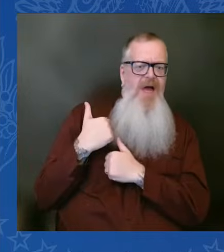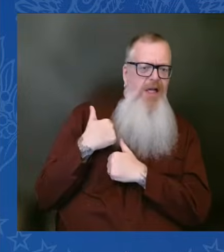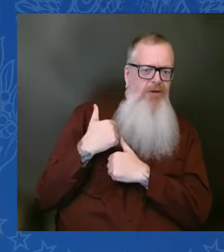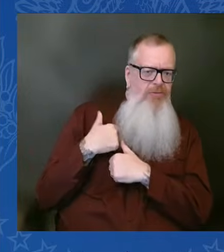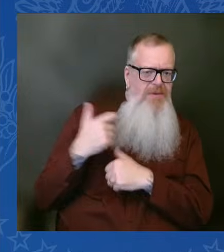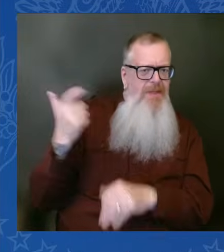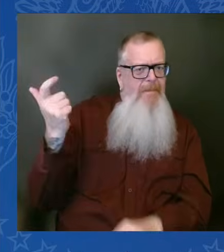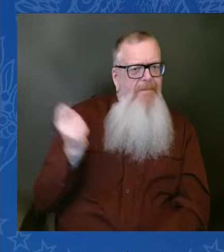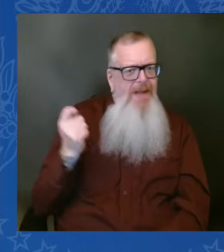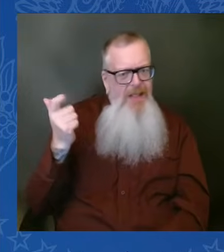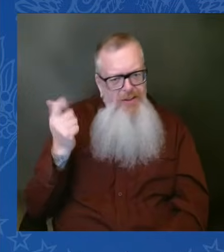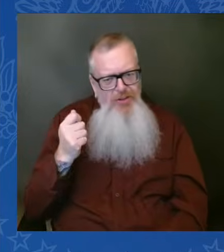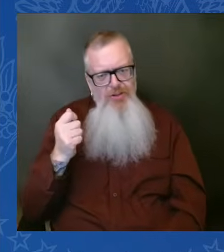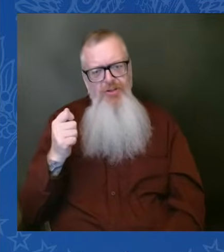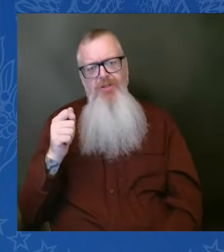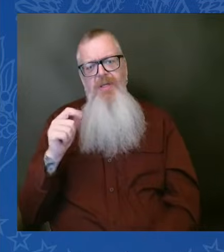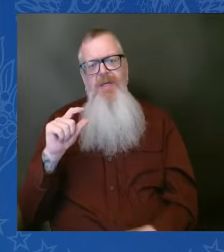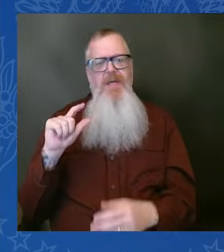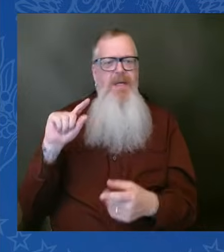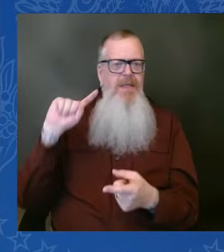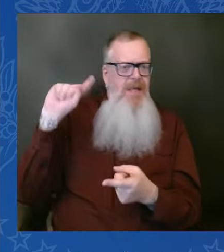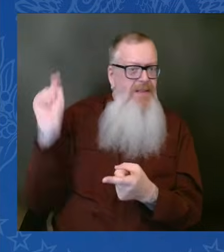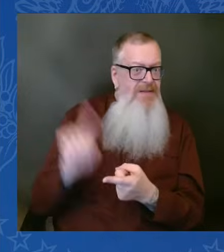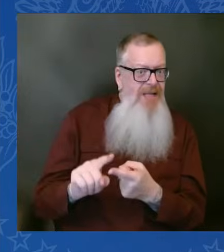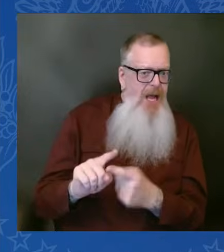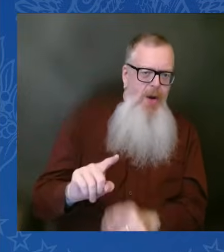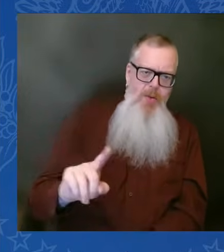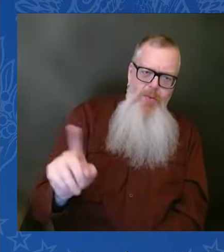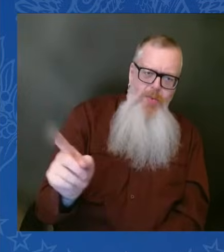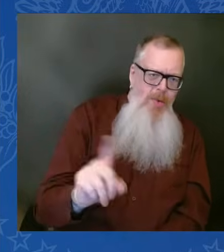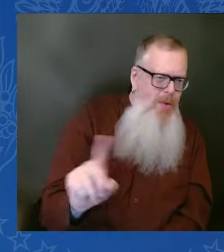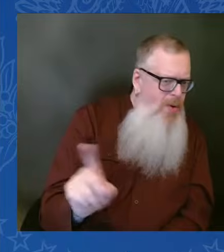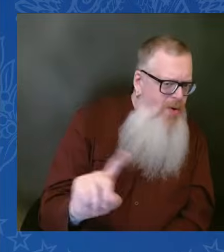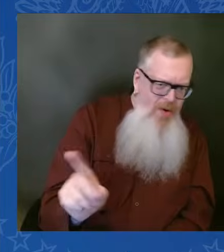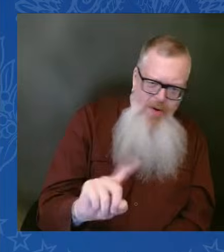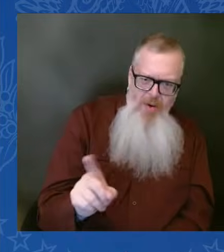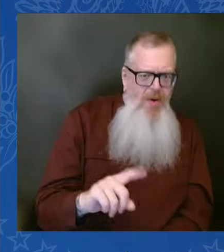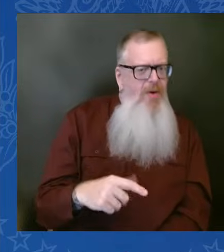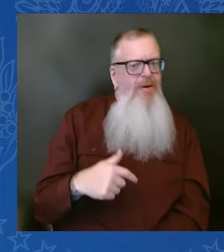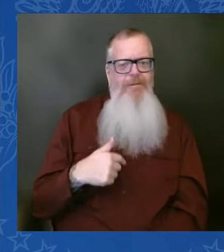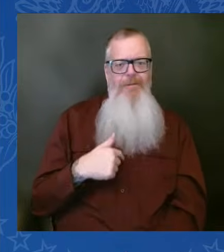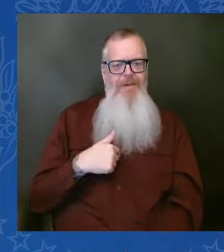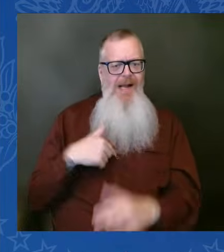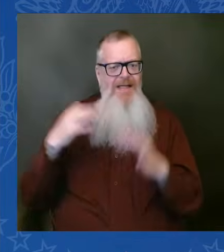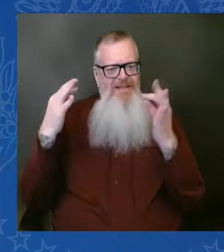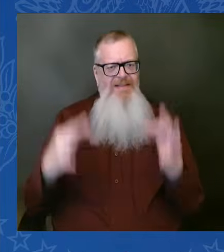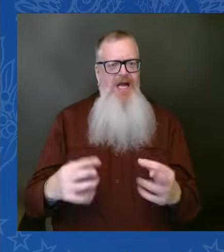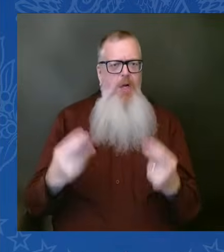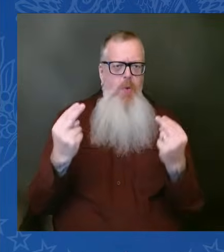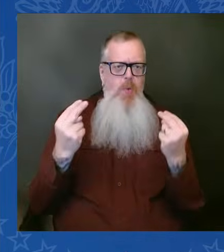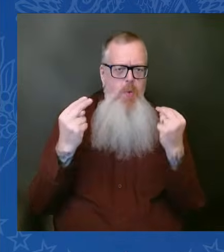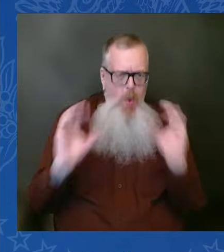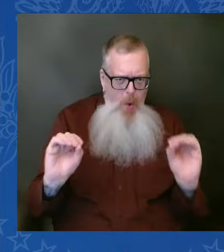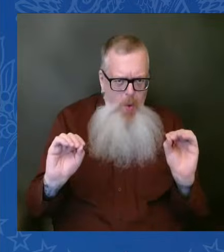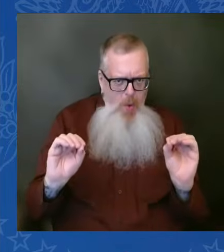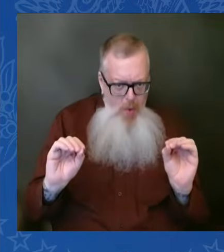on all imported goods brought into this country on the mistaken belief that foreign countries will bear the cost of those tariffs